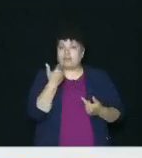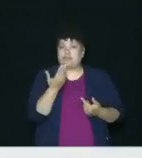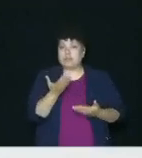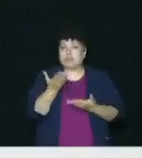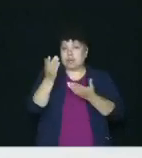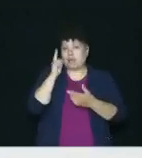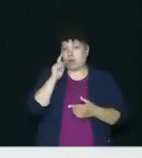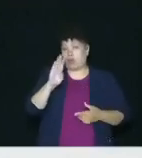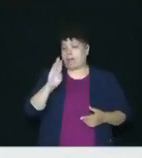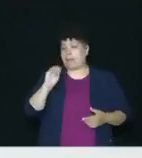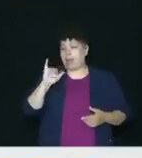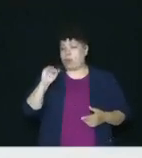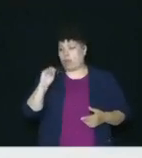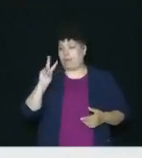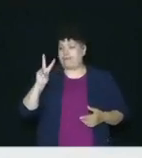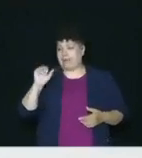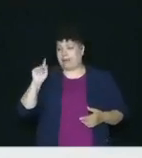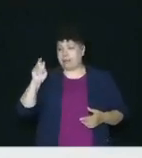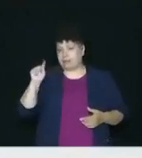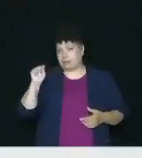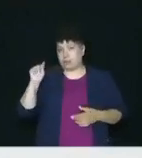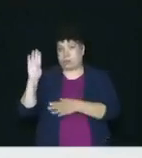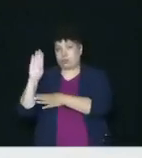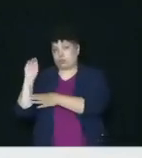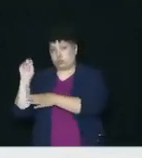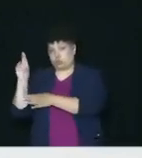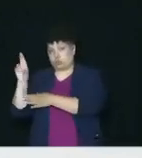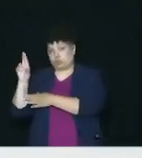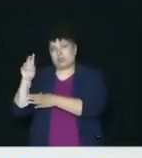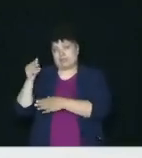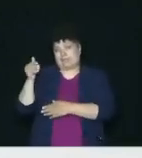STRAIN OF THE VIRUS.